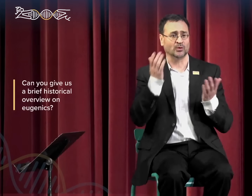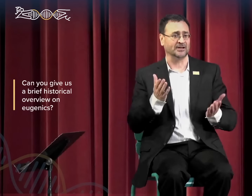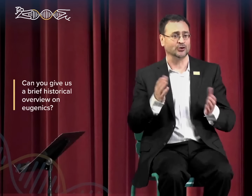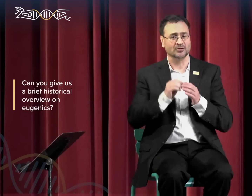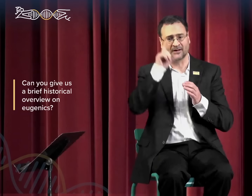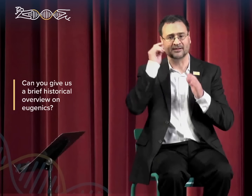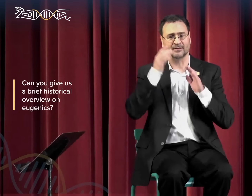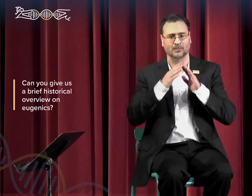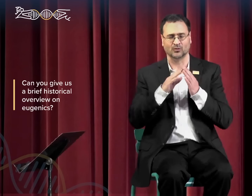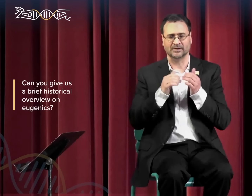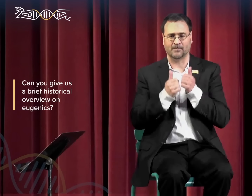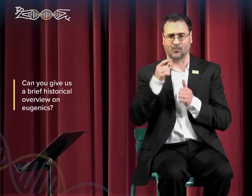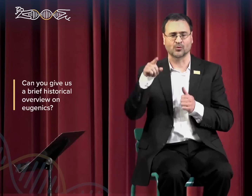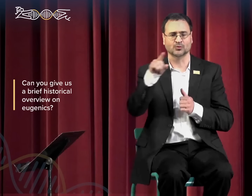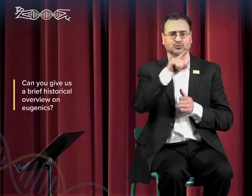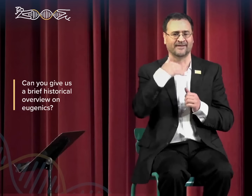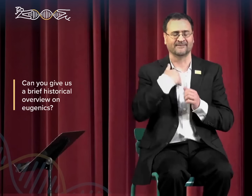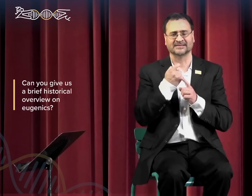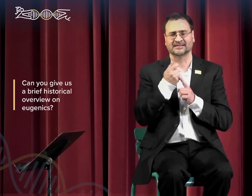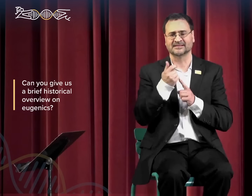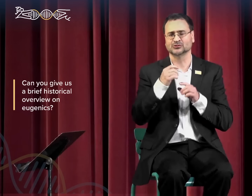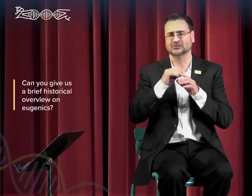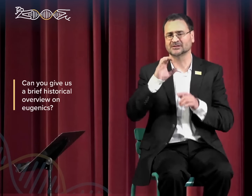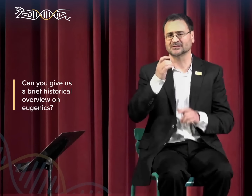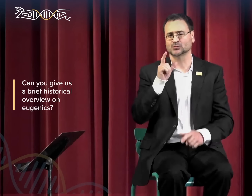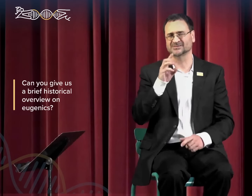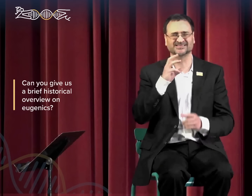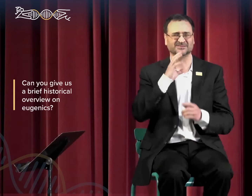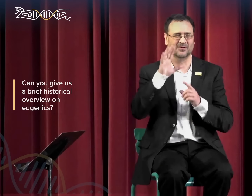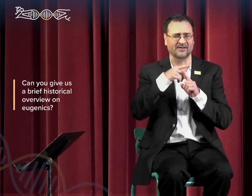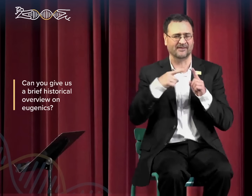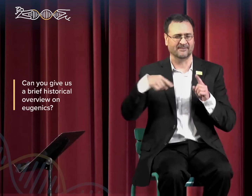Interesting question when it comes to Deaf community about